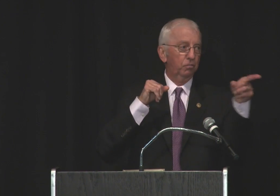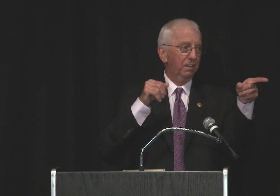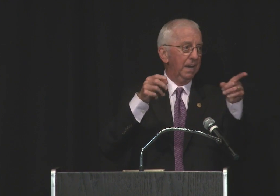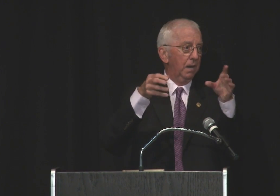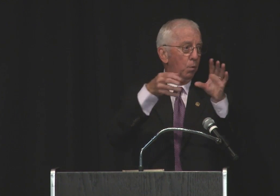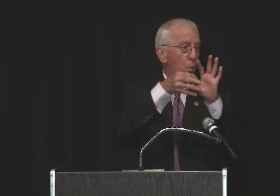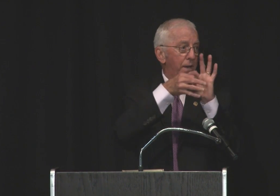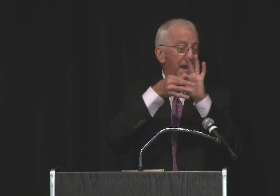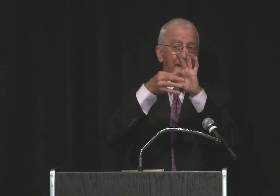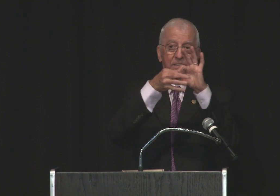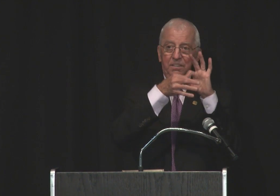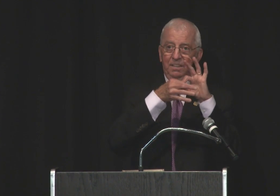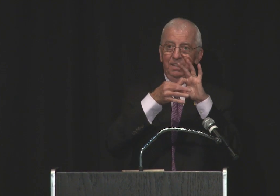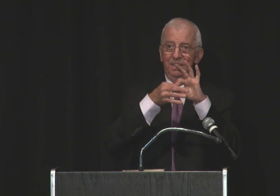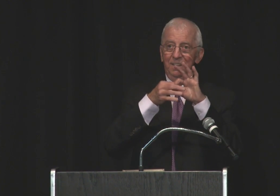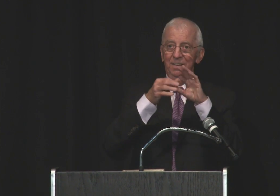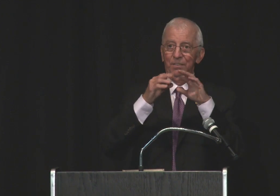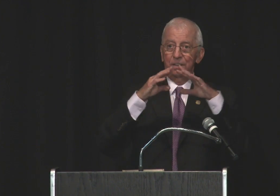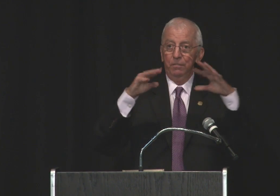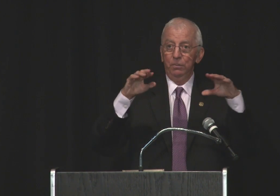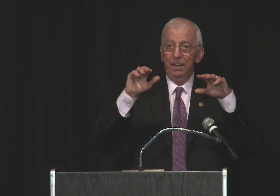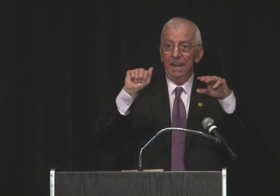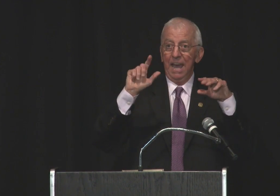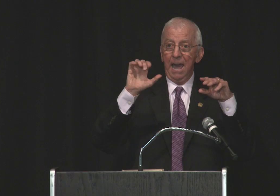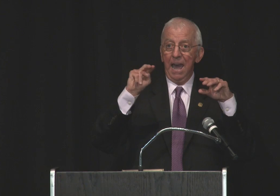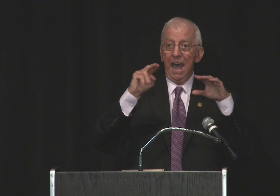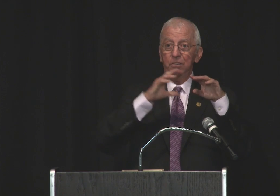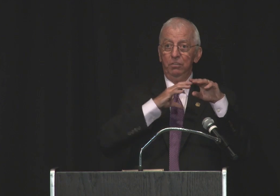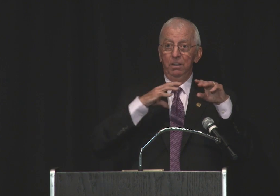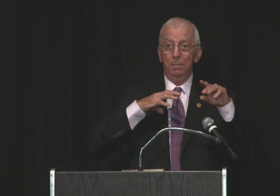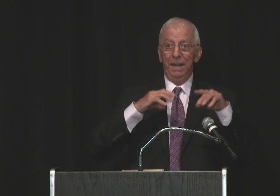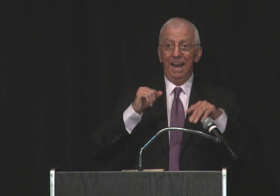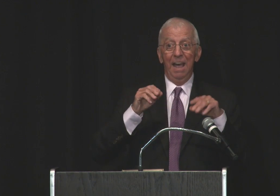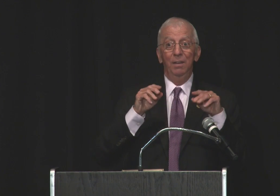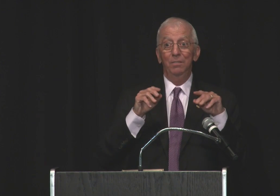because she coordinates the Diversity Action Committee.